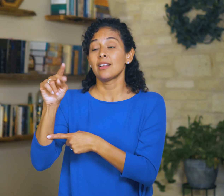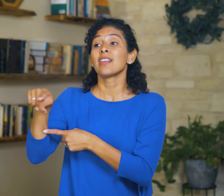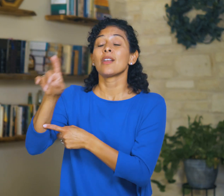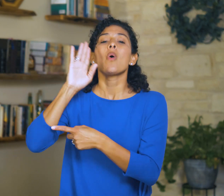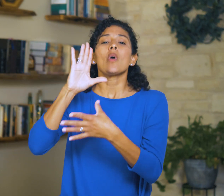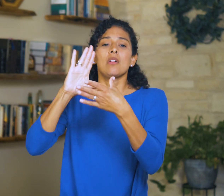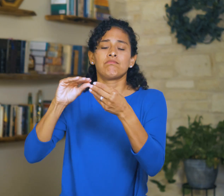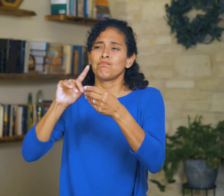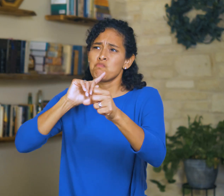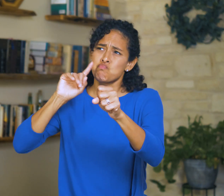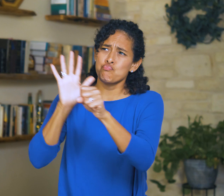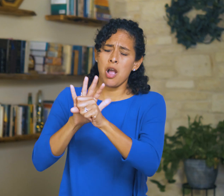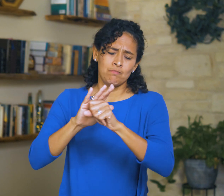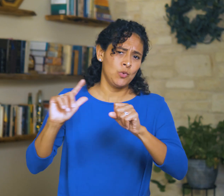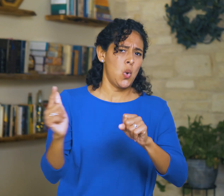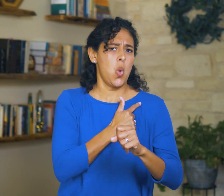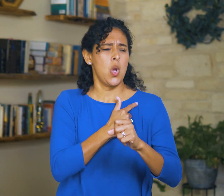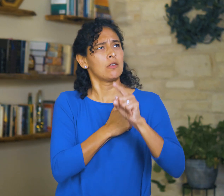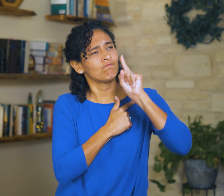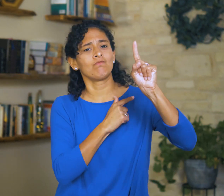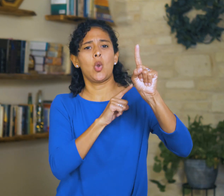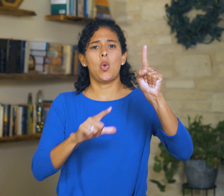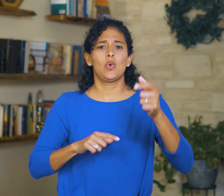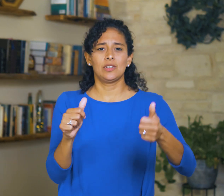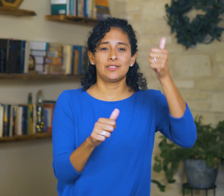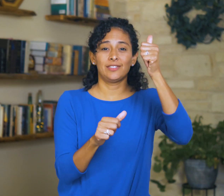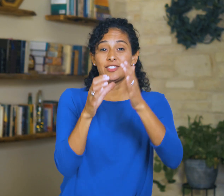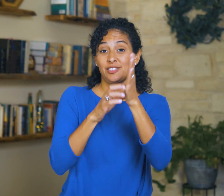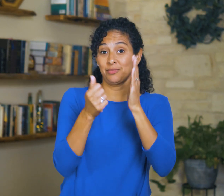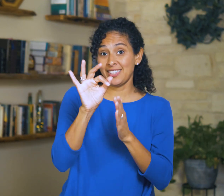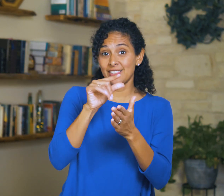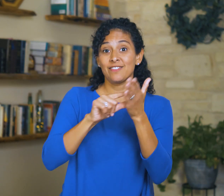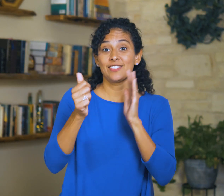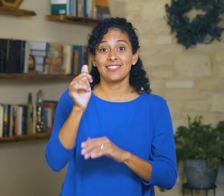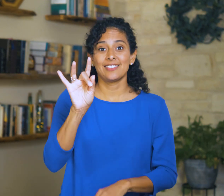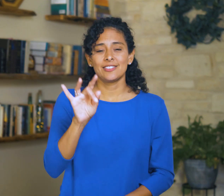and swear allegiance to the Lord of hosts” (19:18).